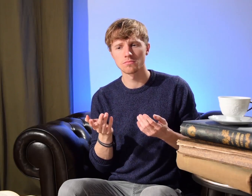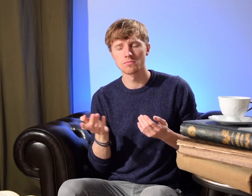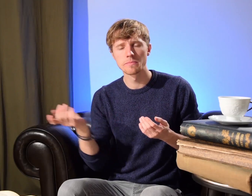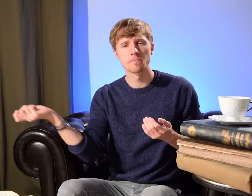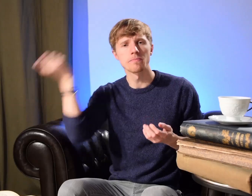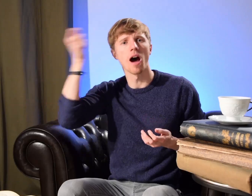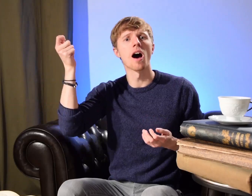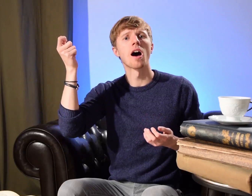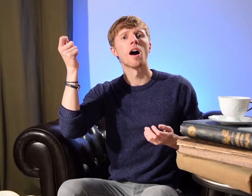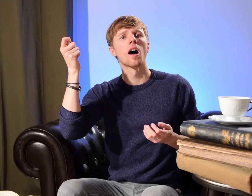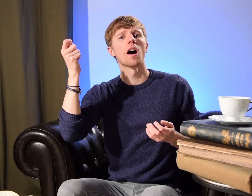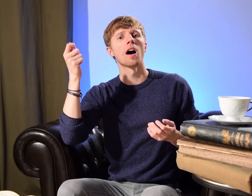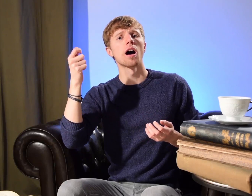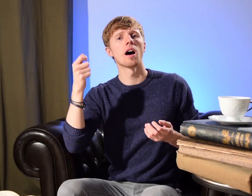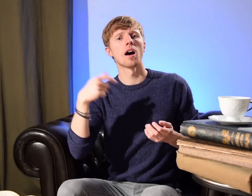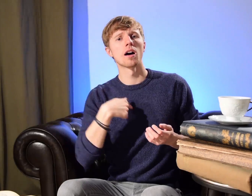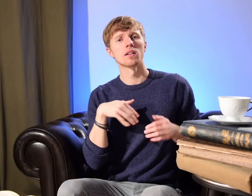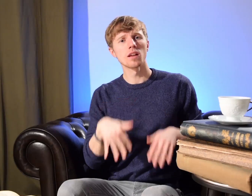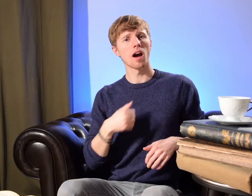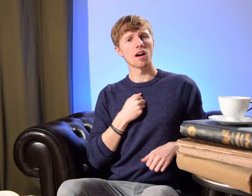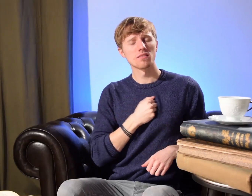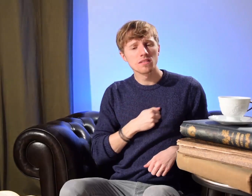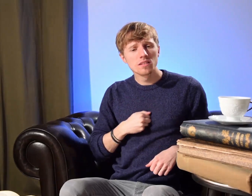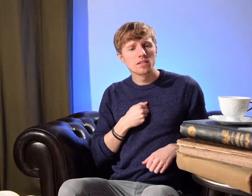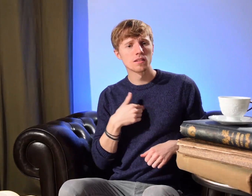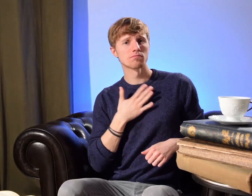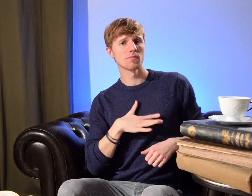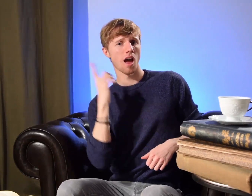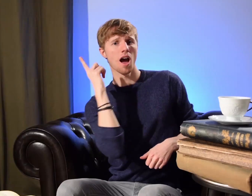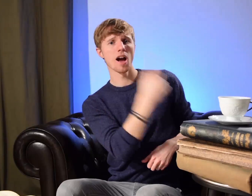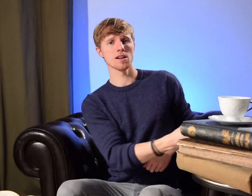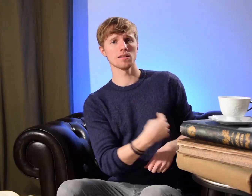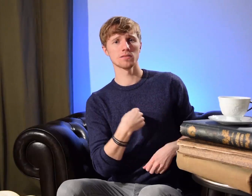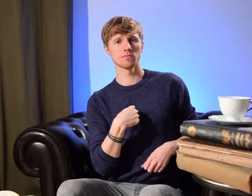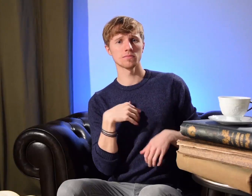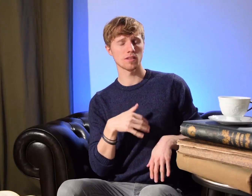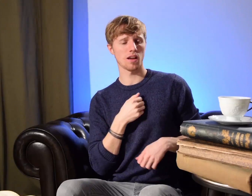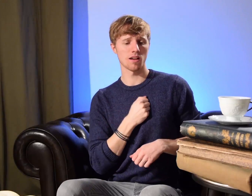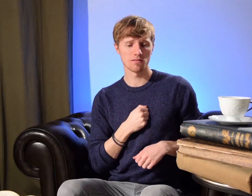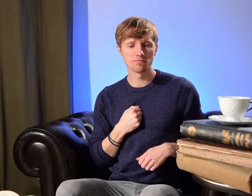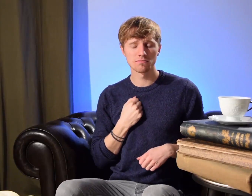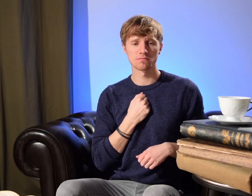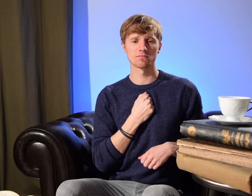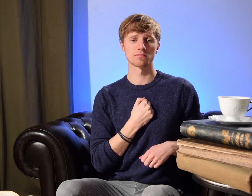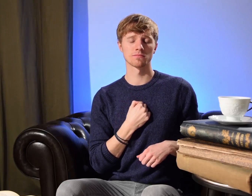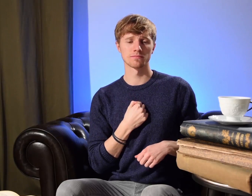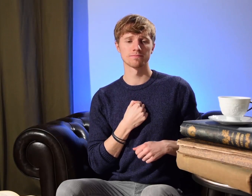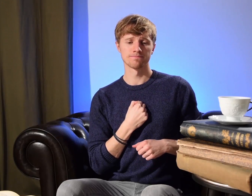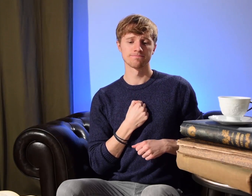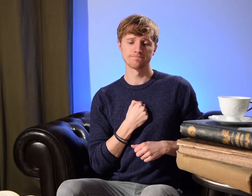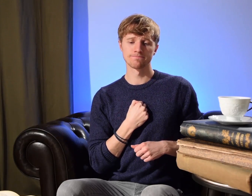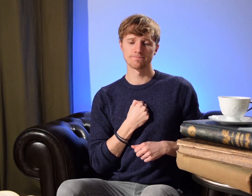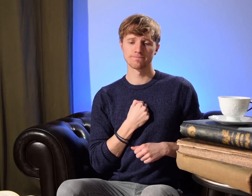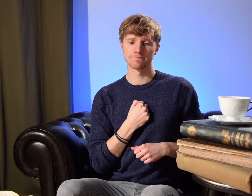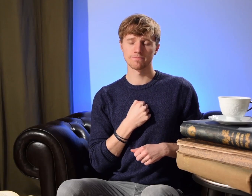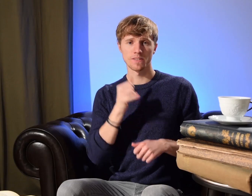Then she realized that she was homesick.